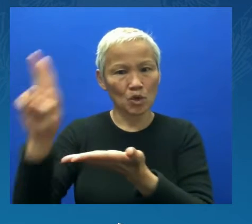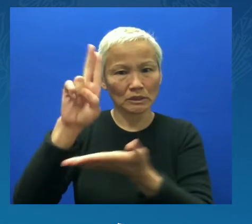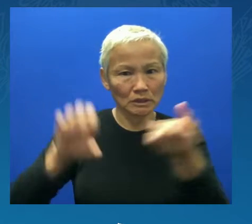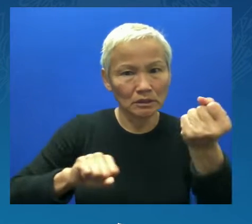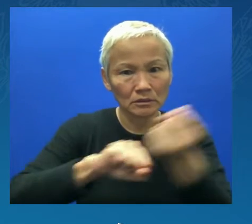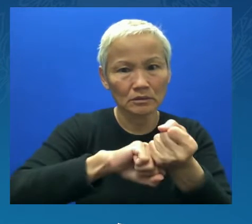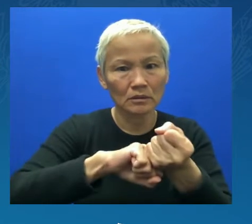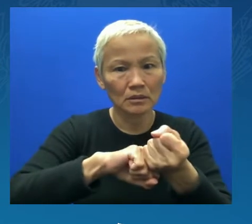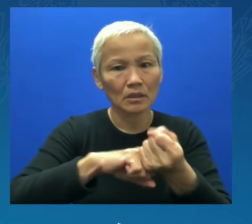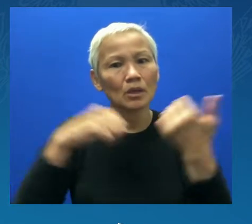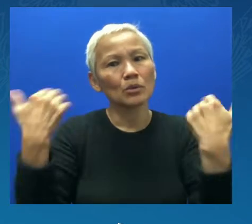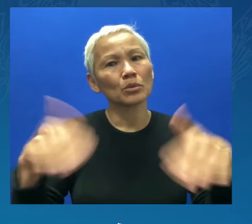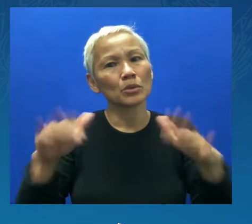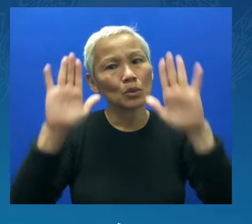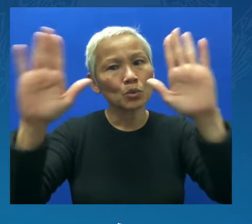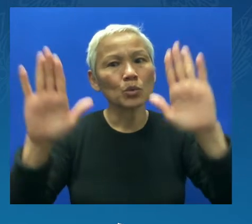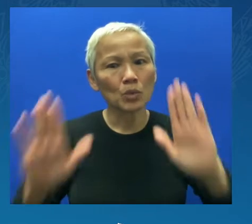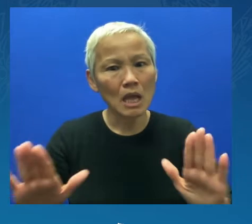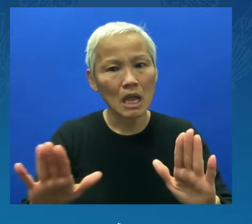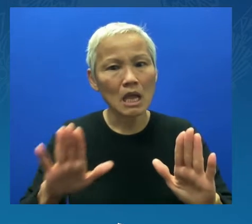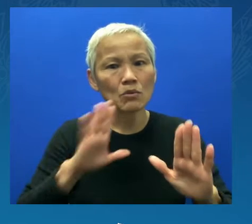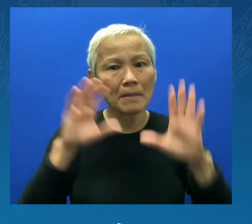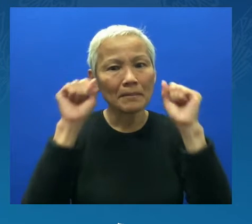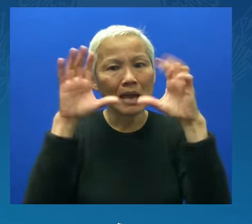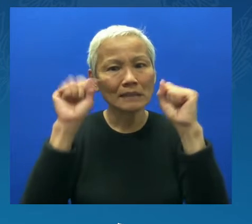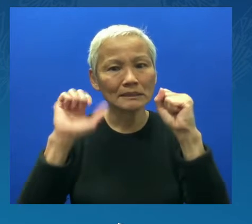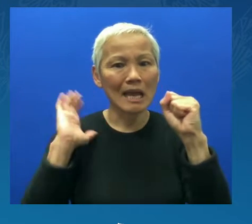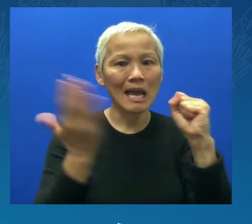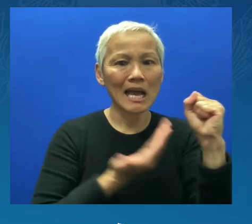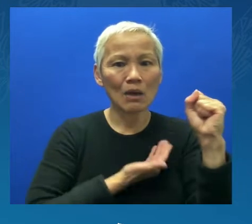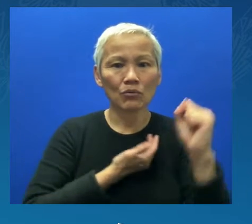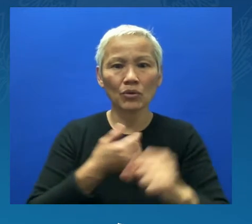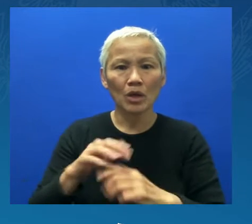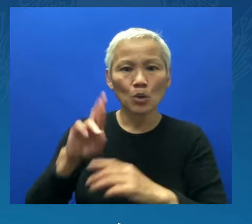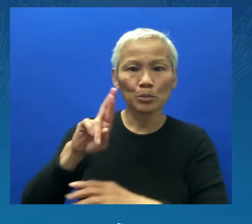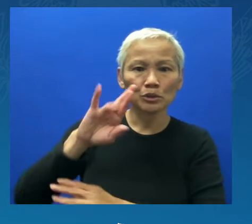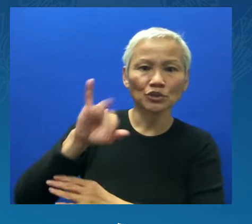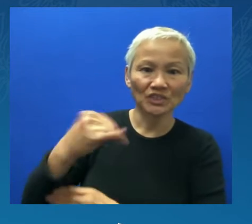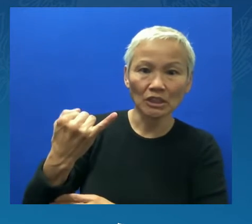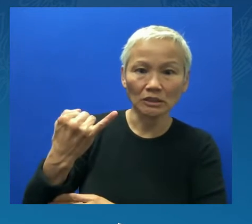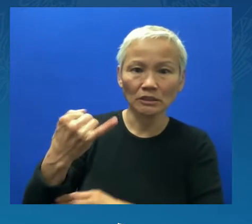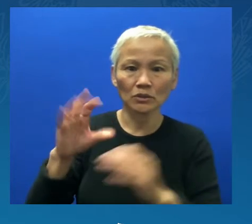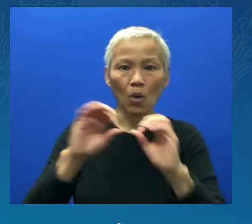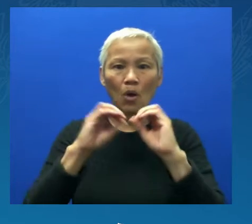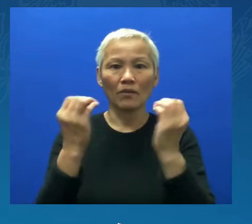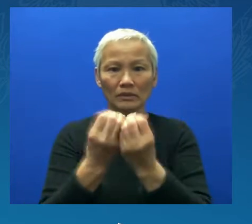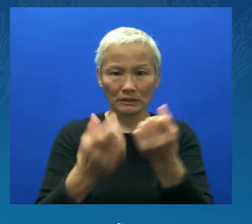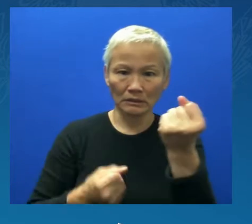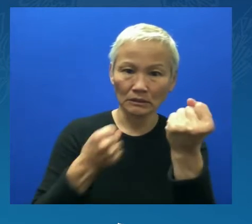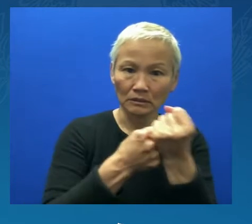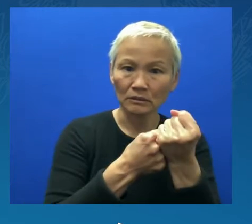led by our reproductive justice organizations. We want to continue to provide that care,